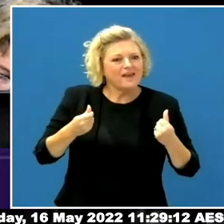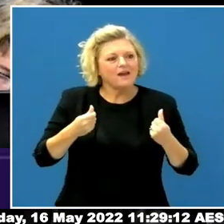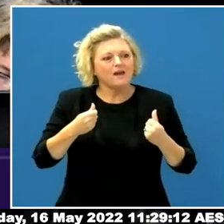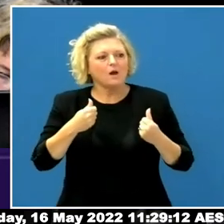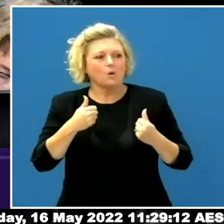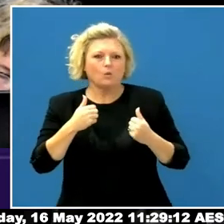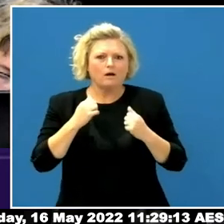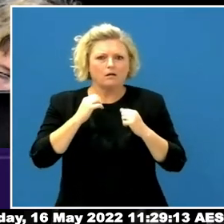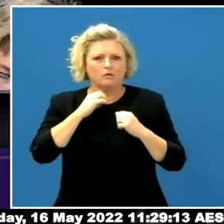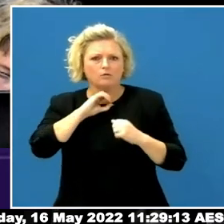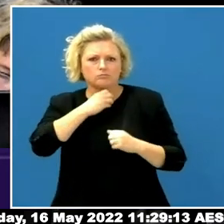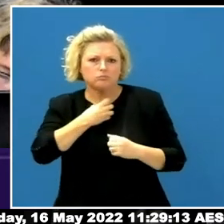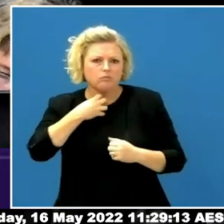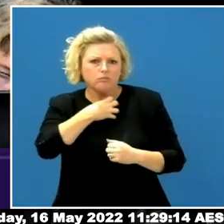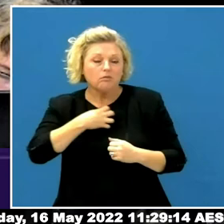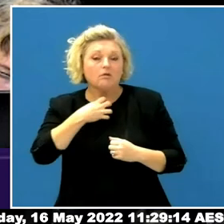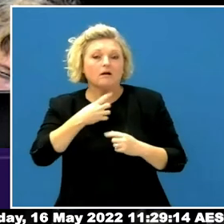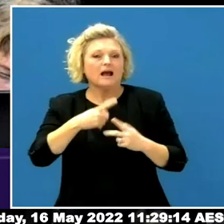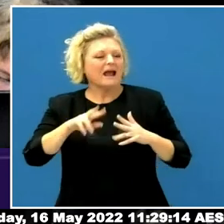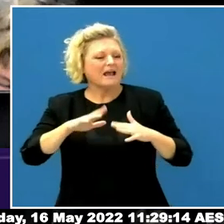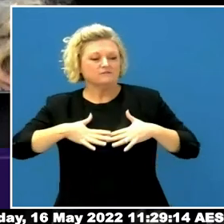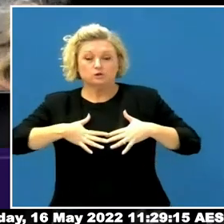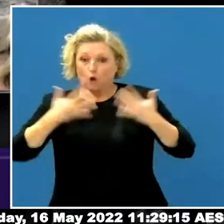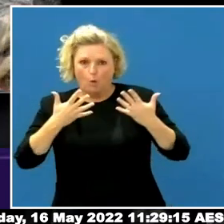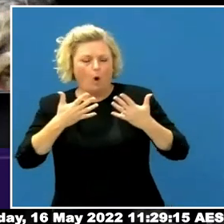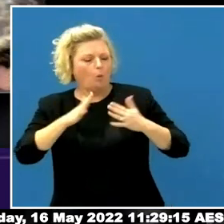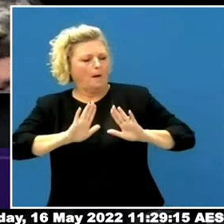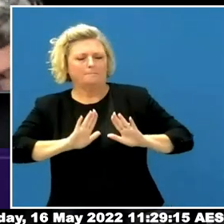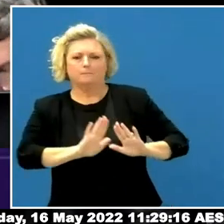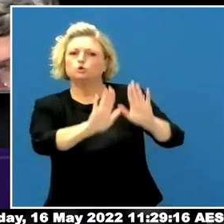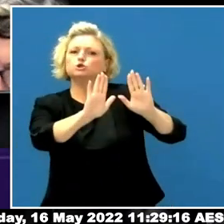He's basically the light of our lives.